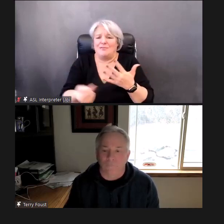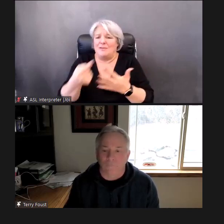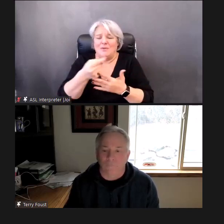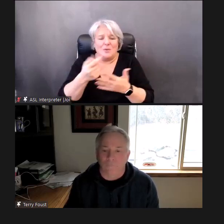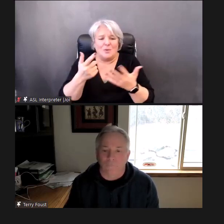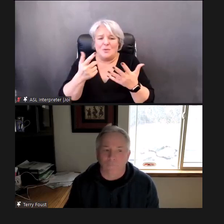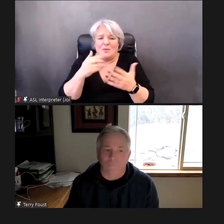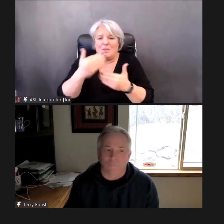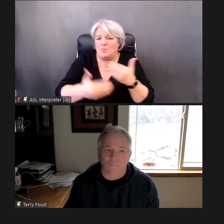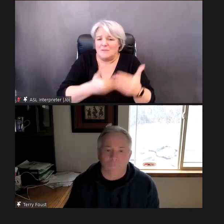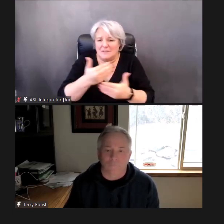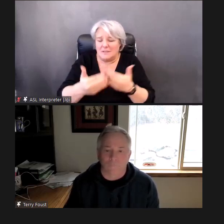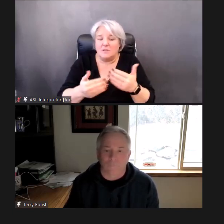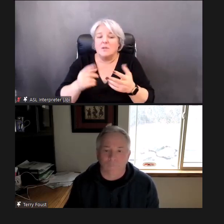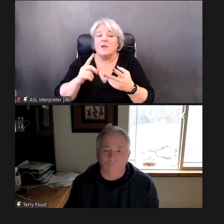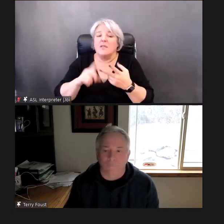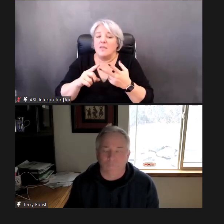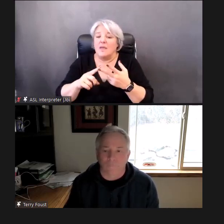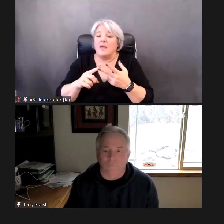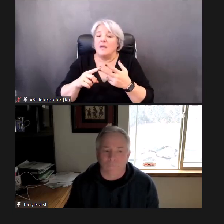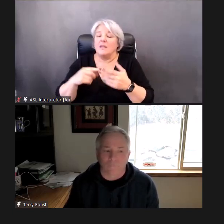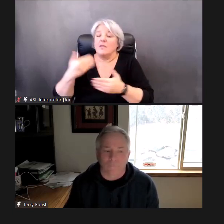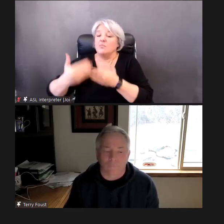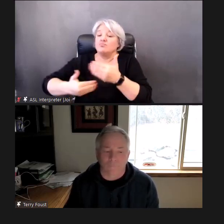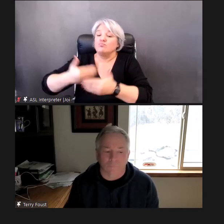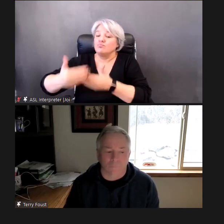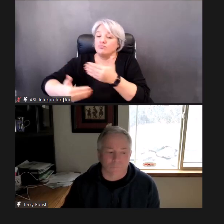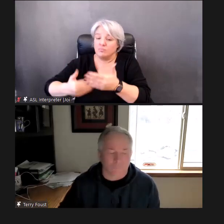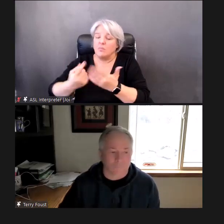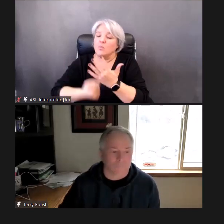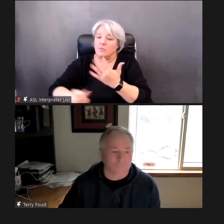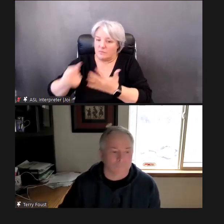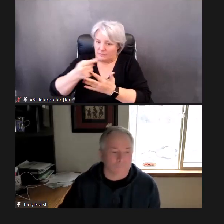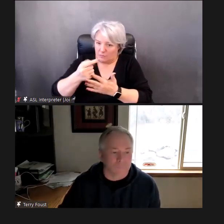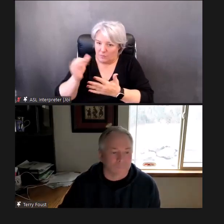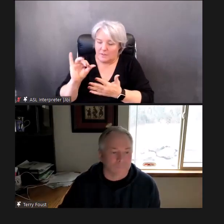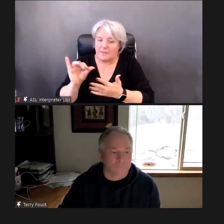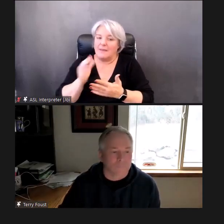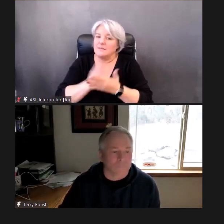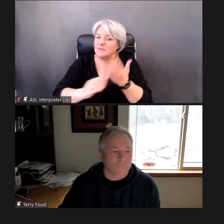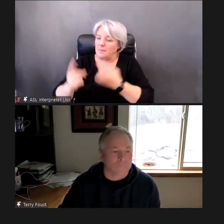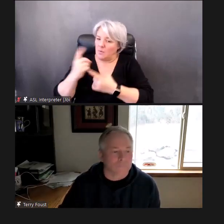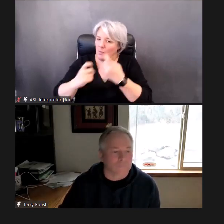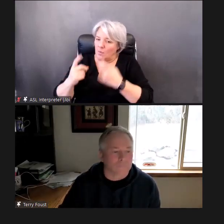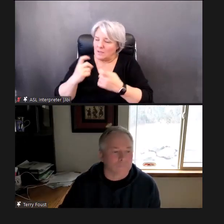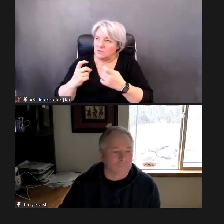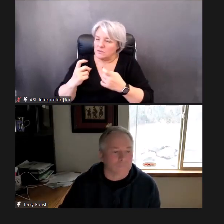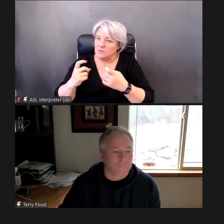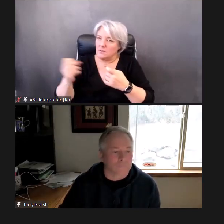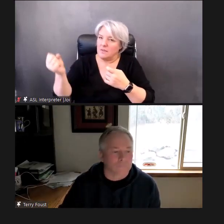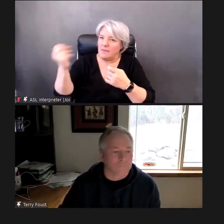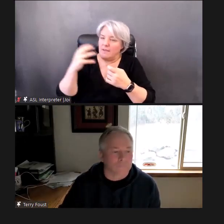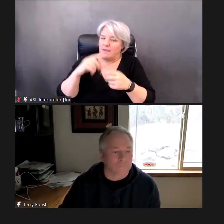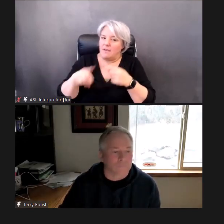then review the steps um of the procedure and some of the questions that